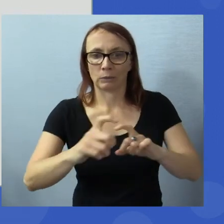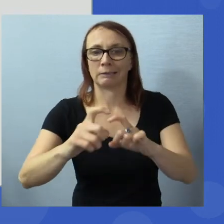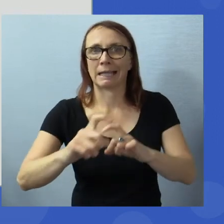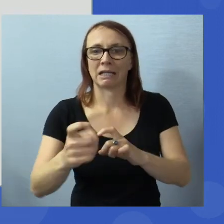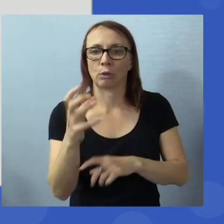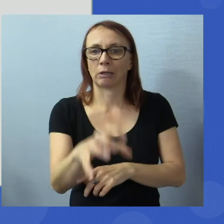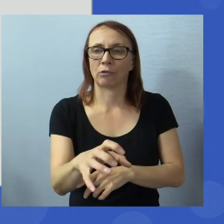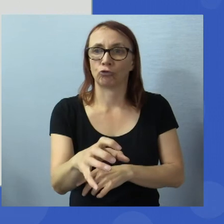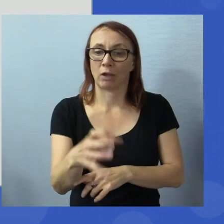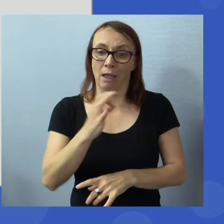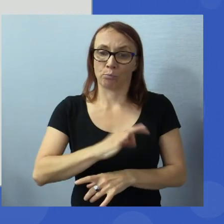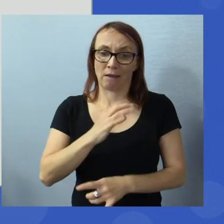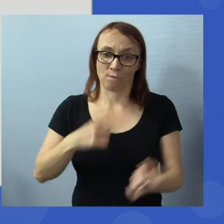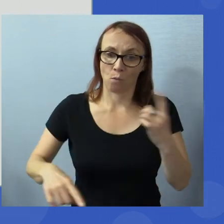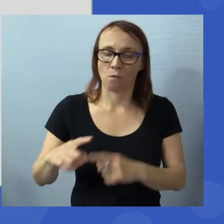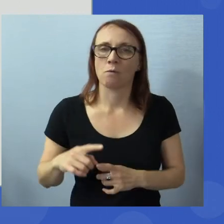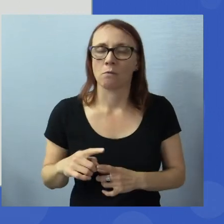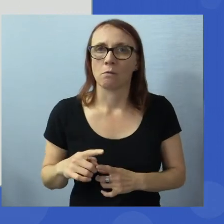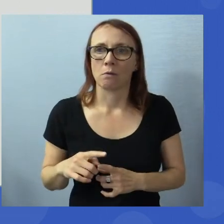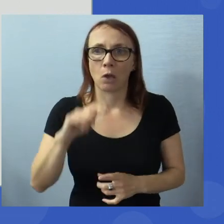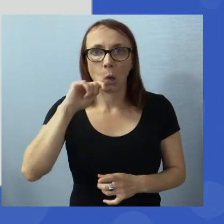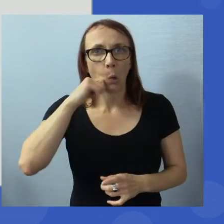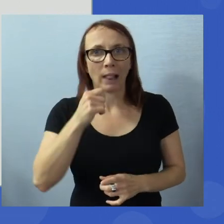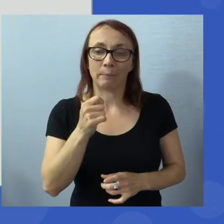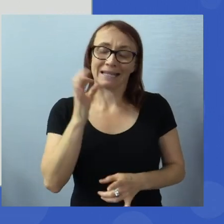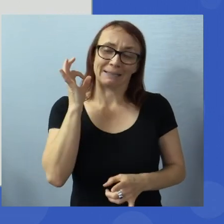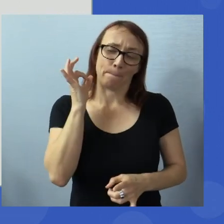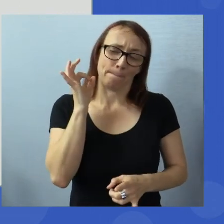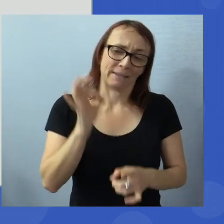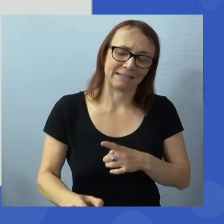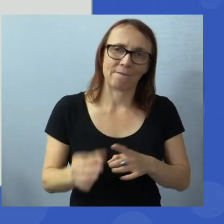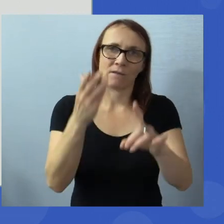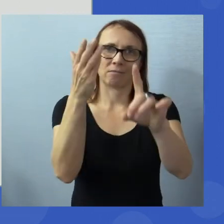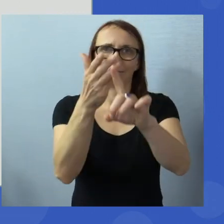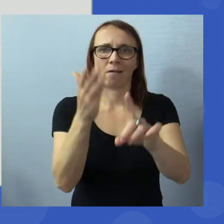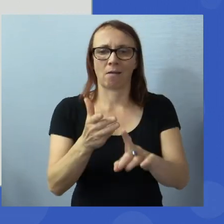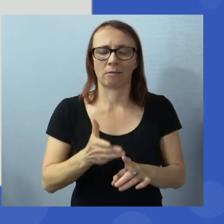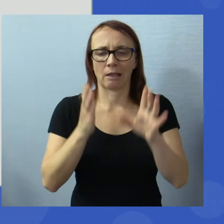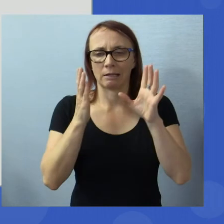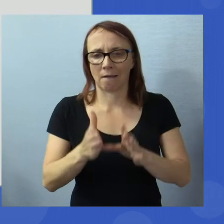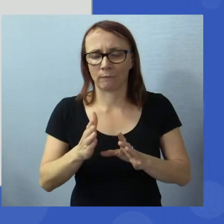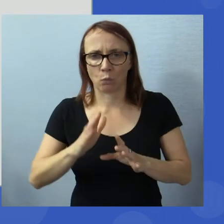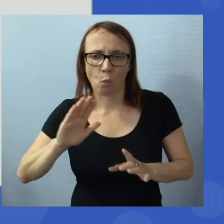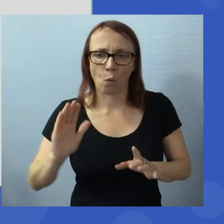for the good of the country and its citizens there will be specific milestones and targets for politicians at all levels from national dine to